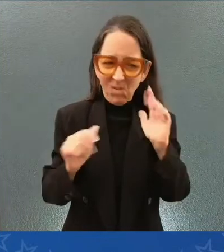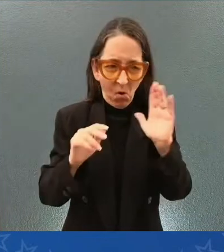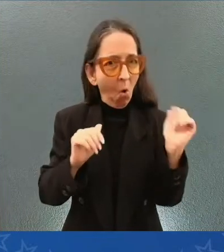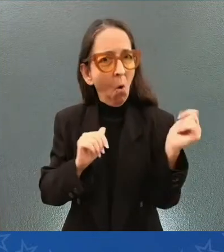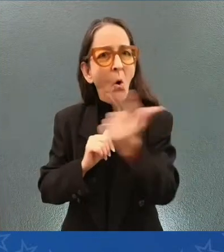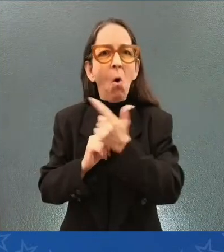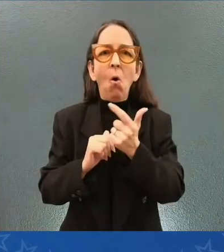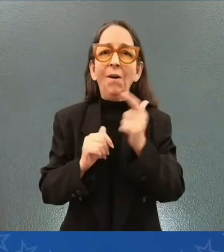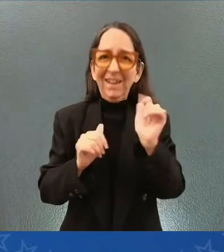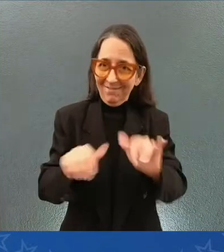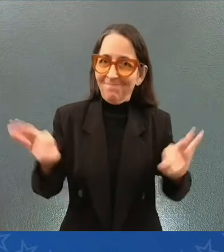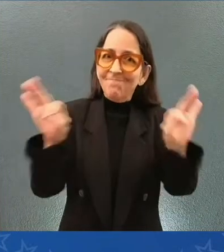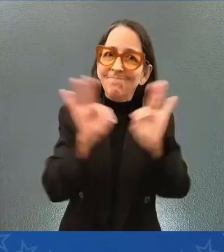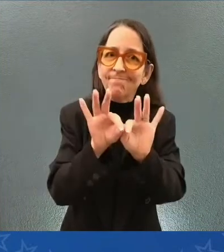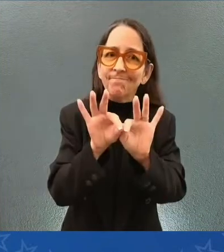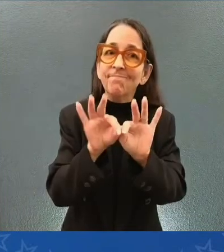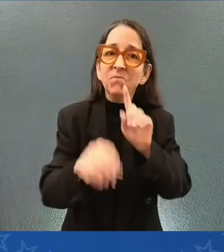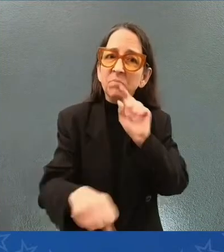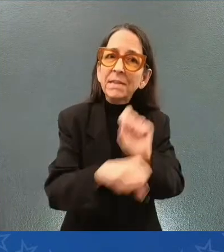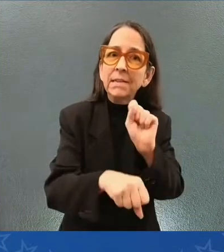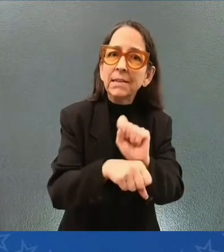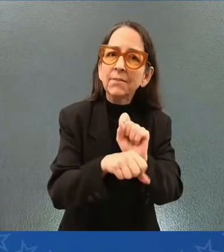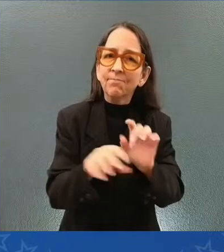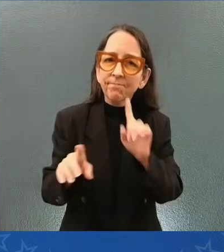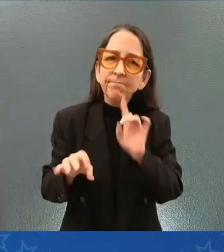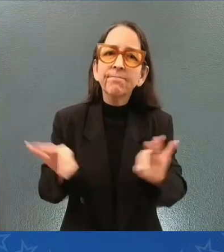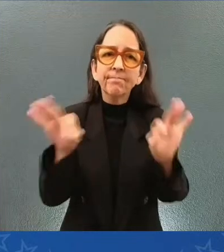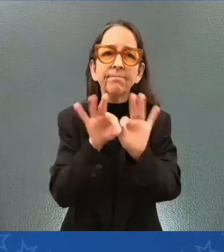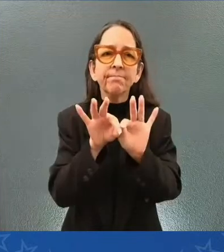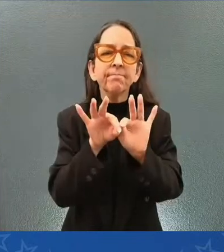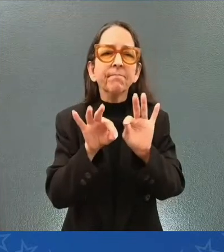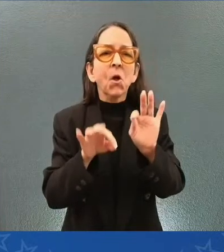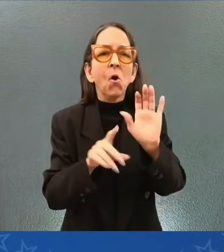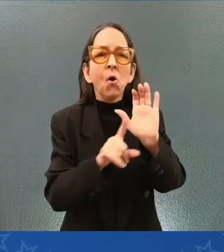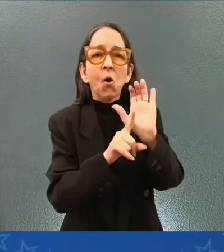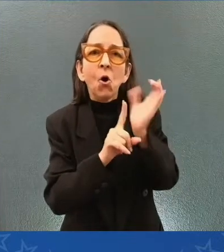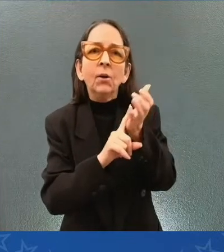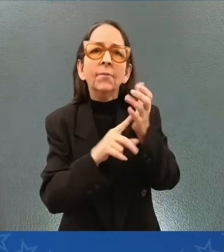As cultural icons, defined statements, should be a dignified statement,